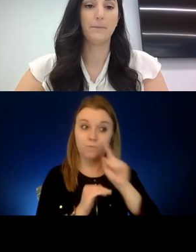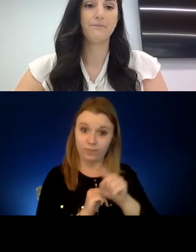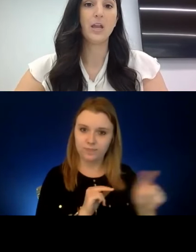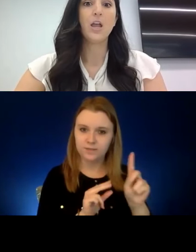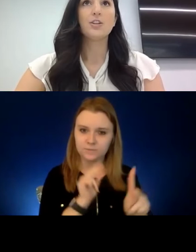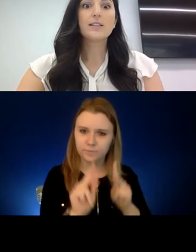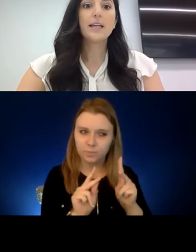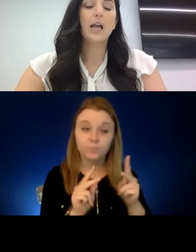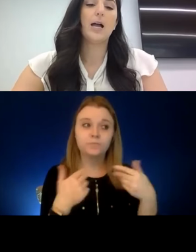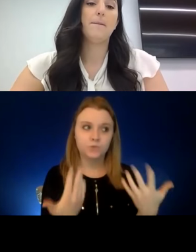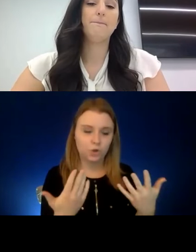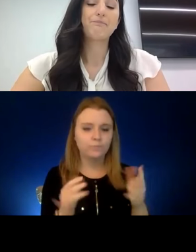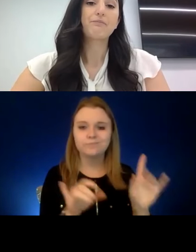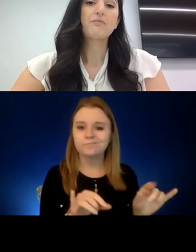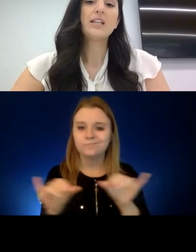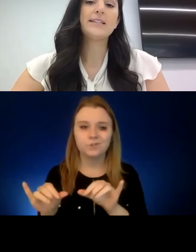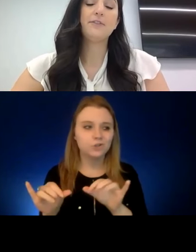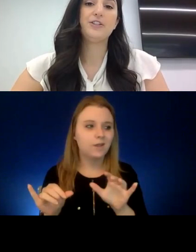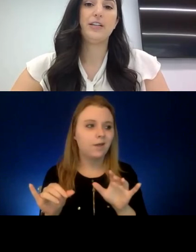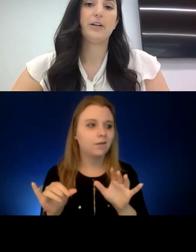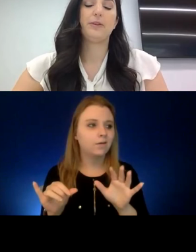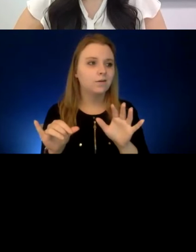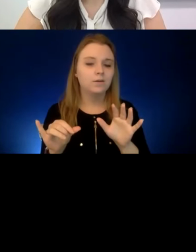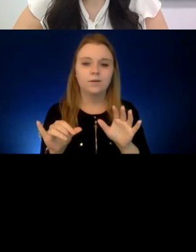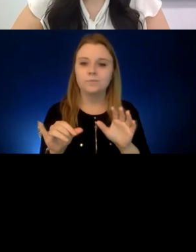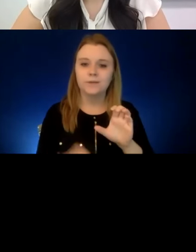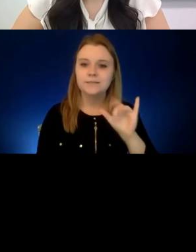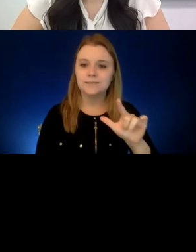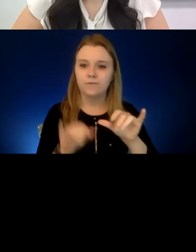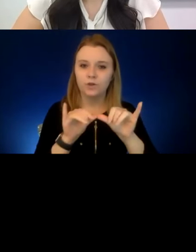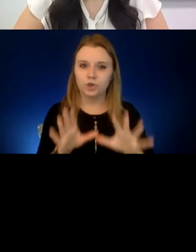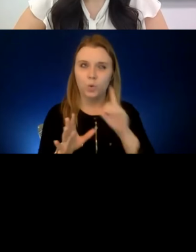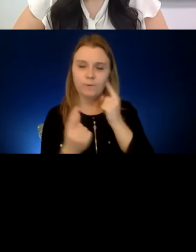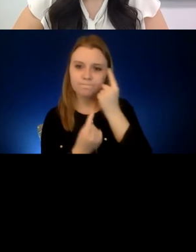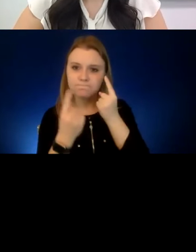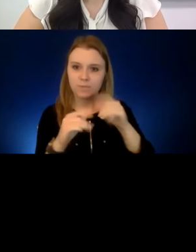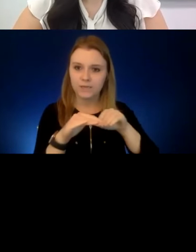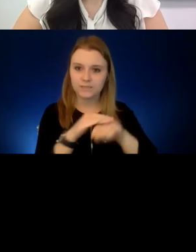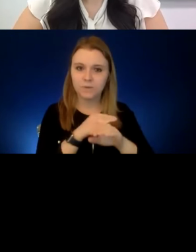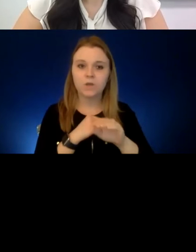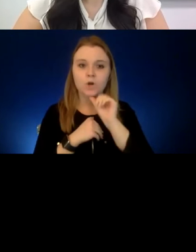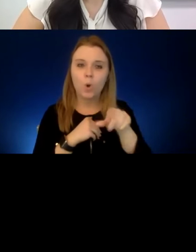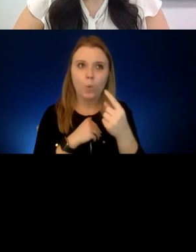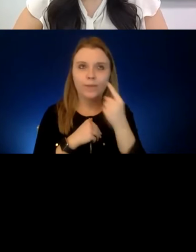So just like a civil engineer, when they're thinking about accessibility, doesn't only wanna think about curb cuts,